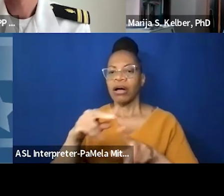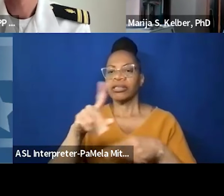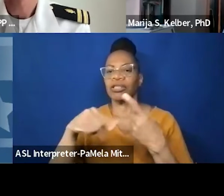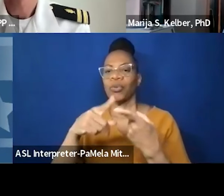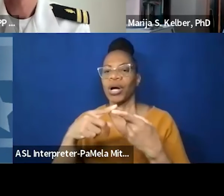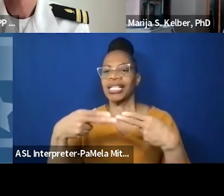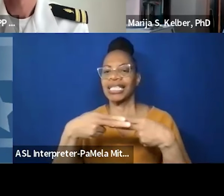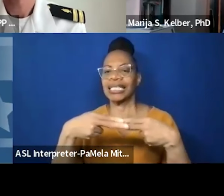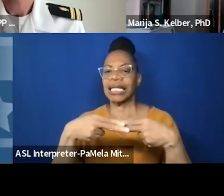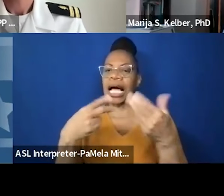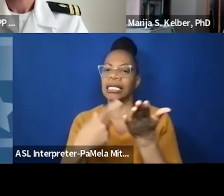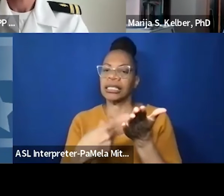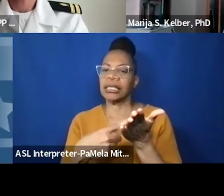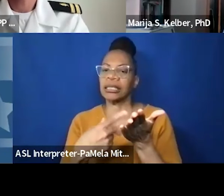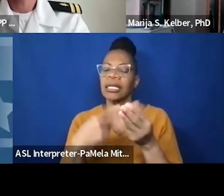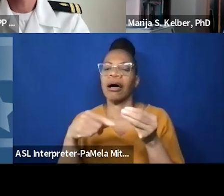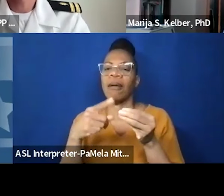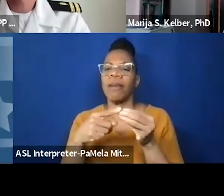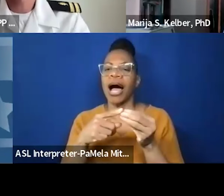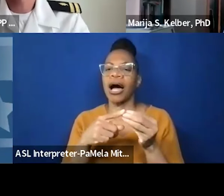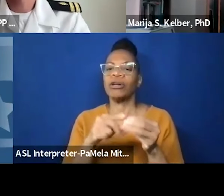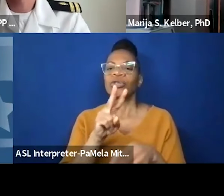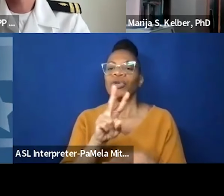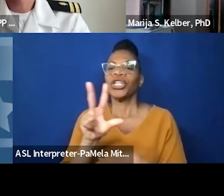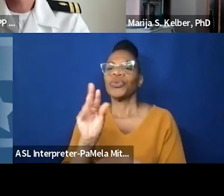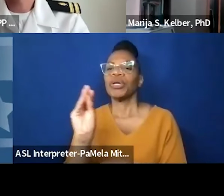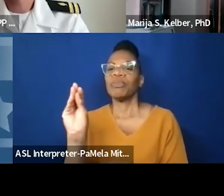that was talking about 23% of service members